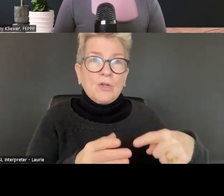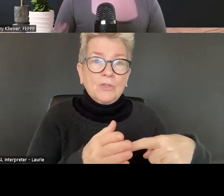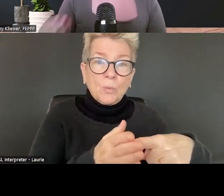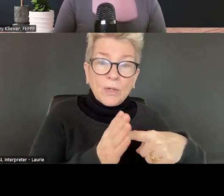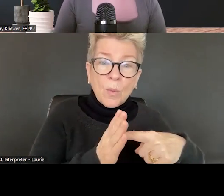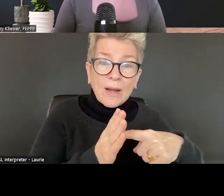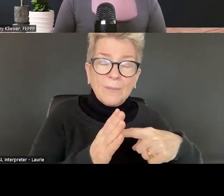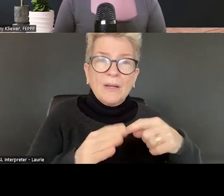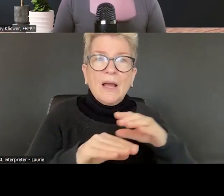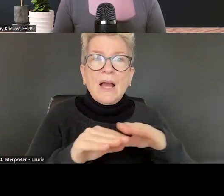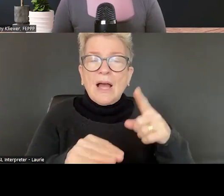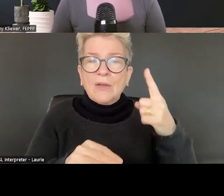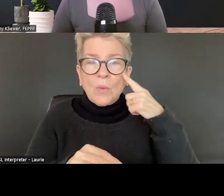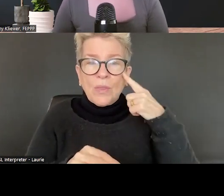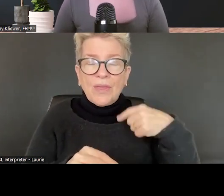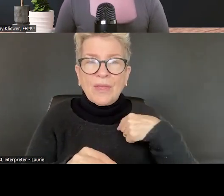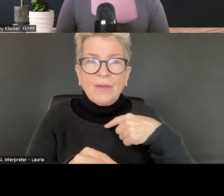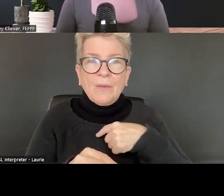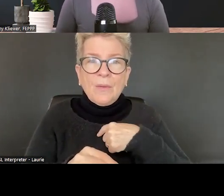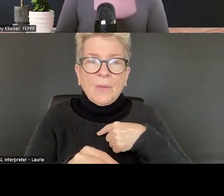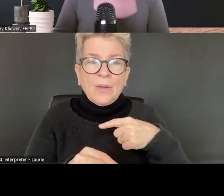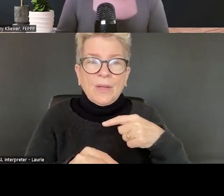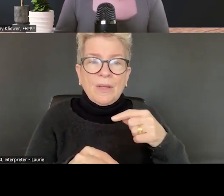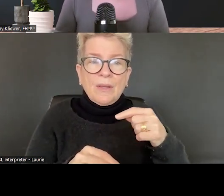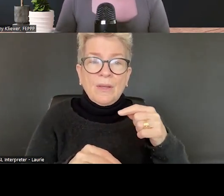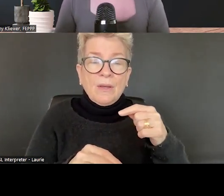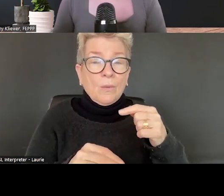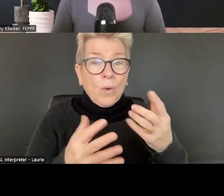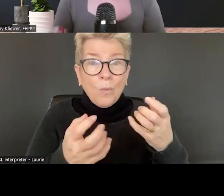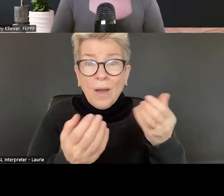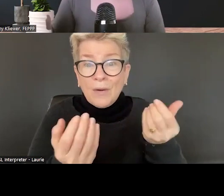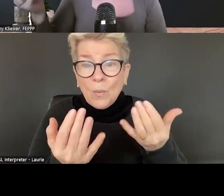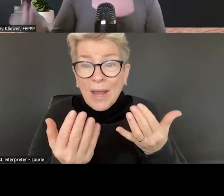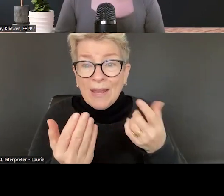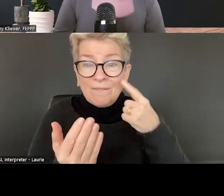I don't think we want to necessarily wait for that moment when this is such